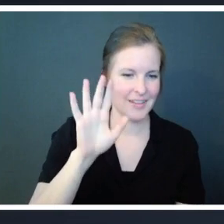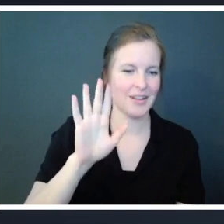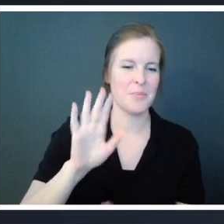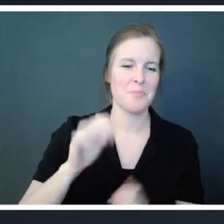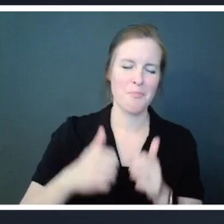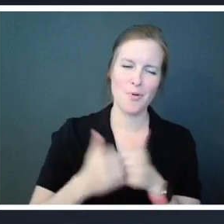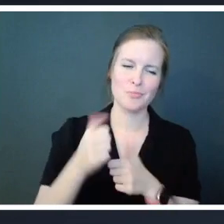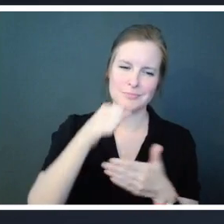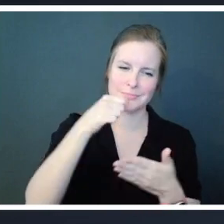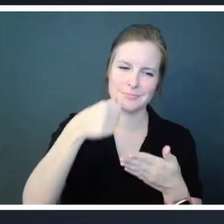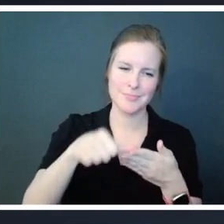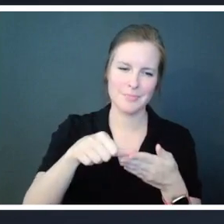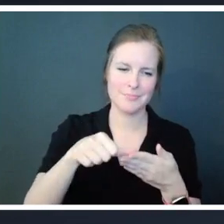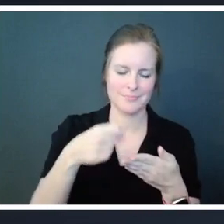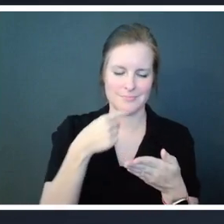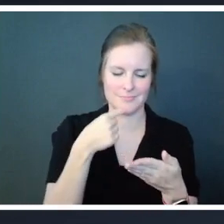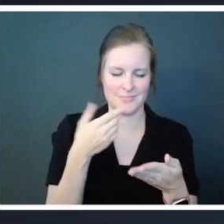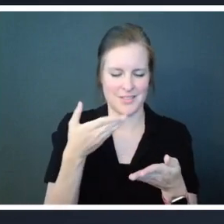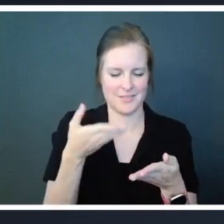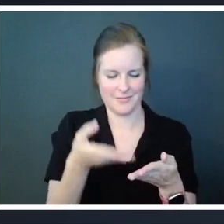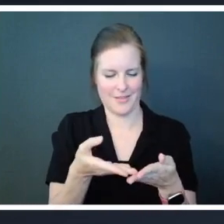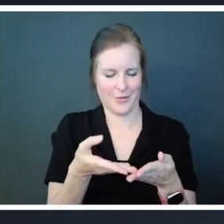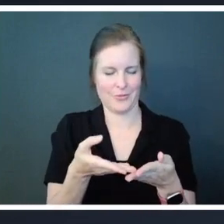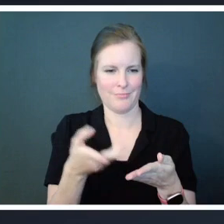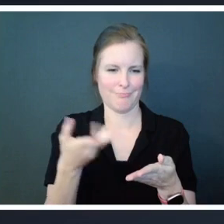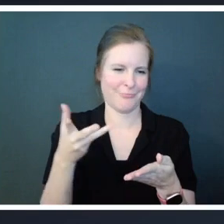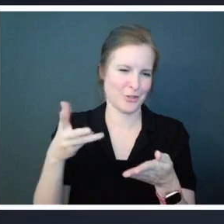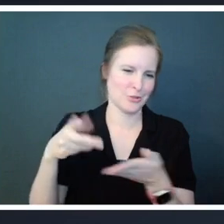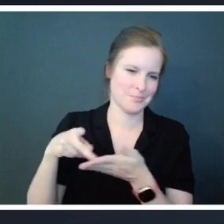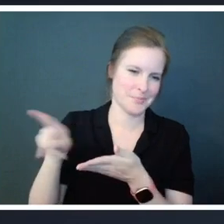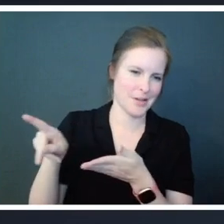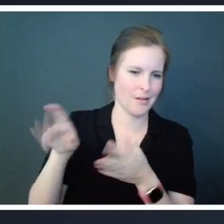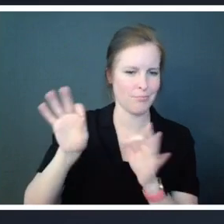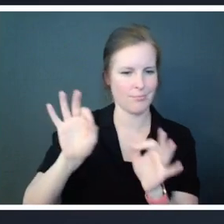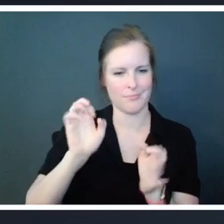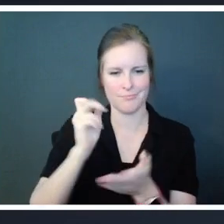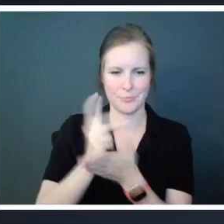somehow the additional purposes, the stamps that you're seeing on the screen right now,